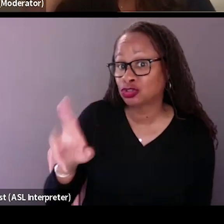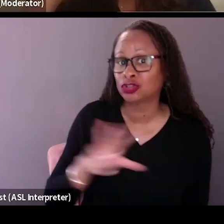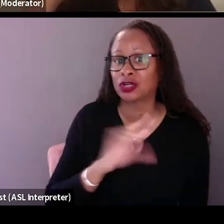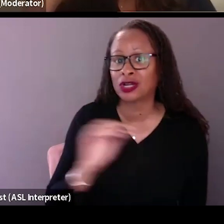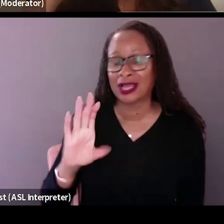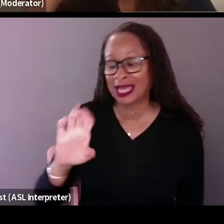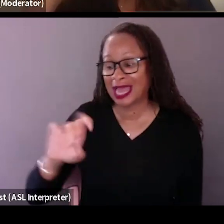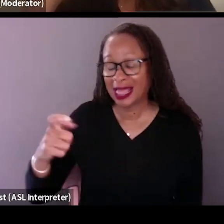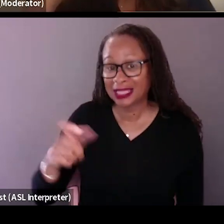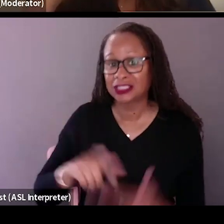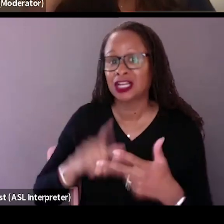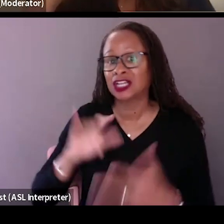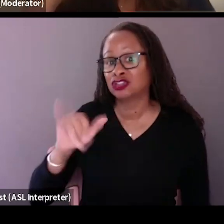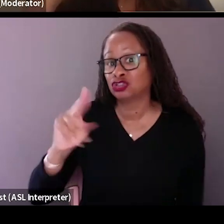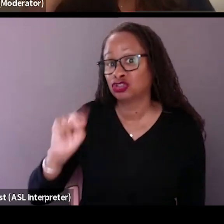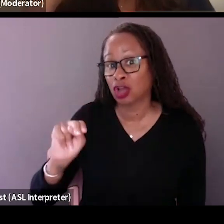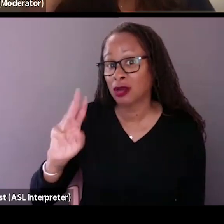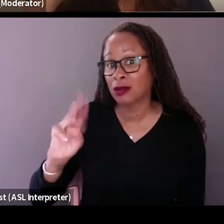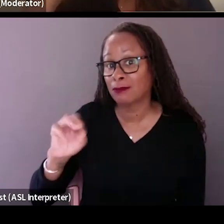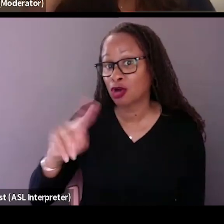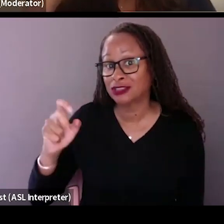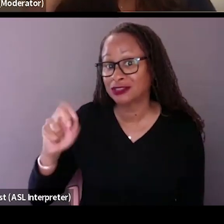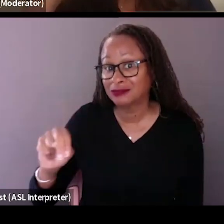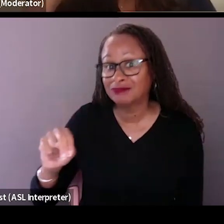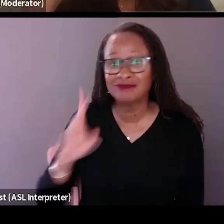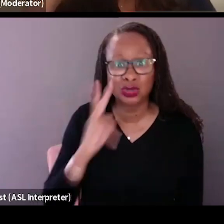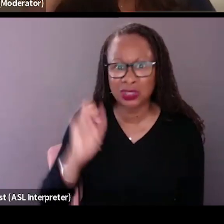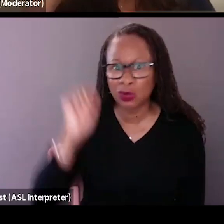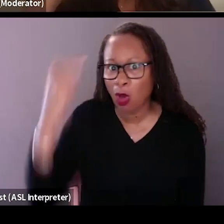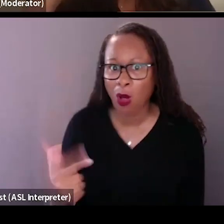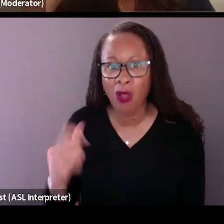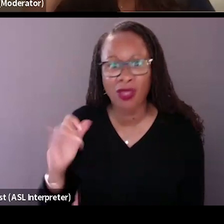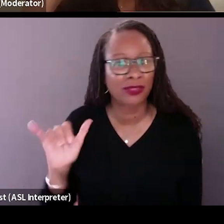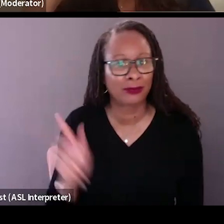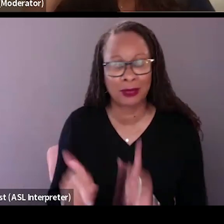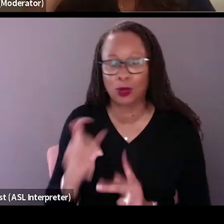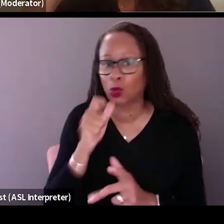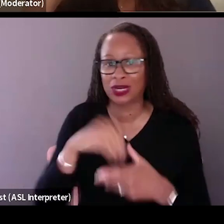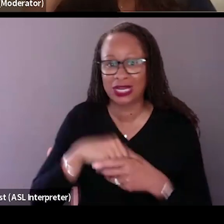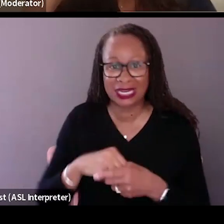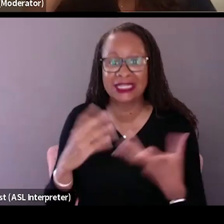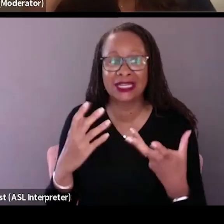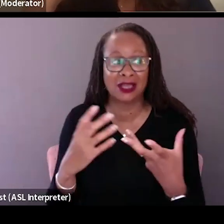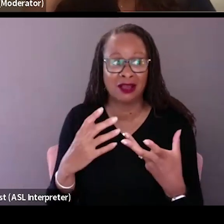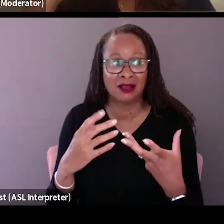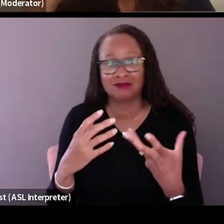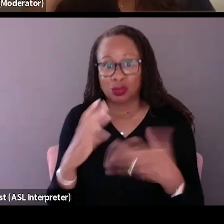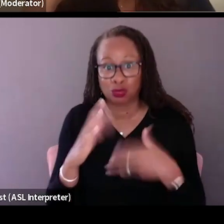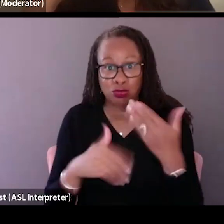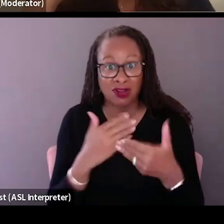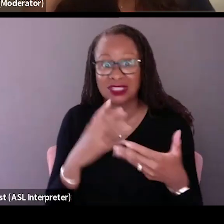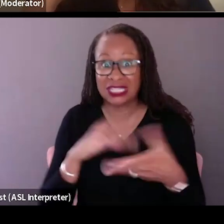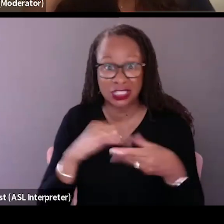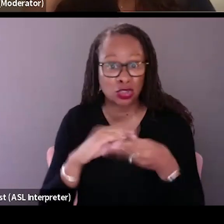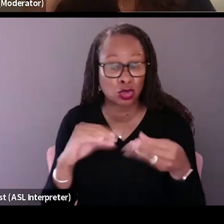you're seeing these people and it's pretty surreal. And just to sort of see how it unfolds 'cause we knew things,